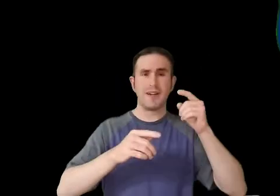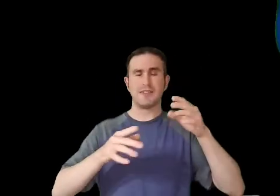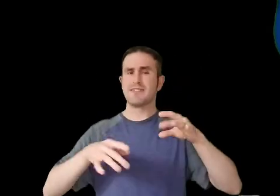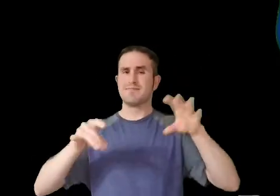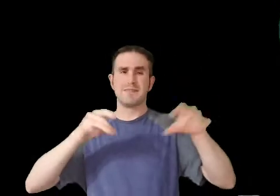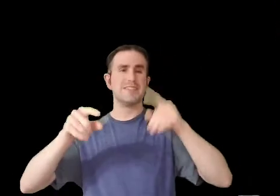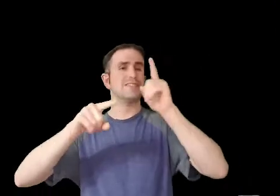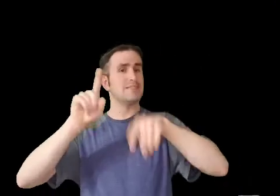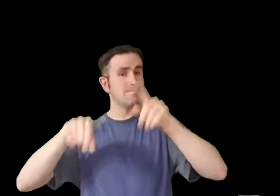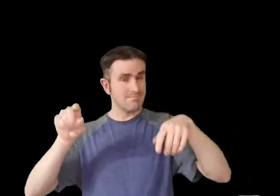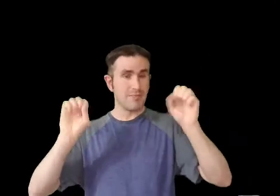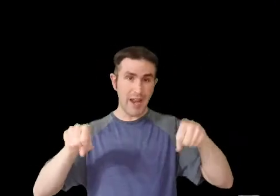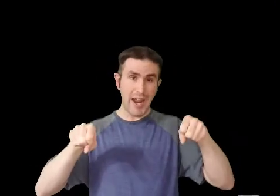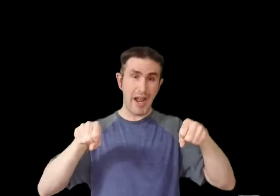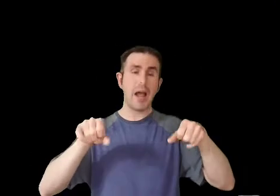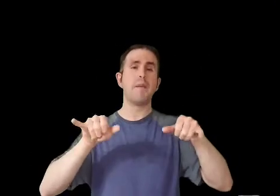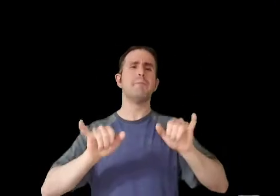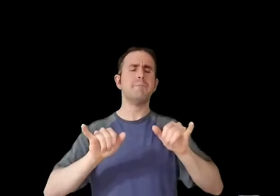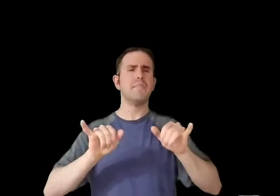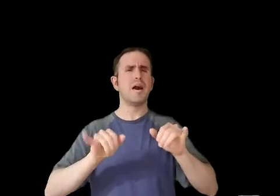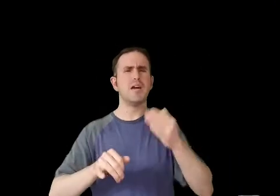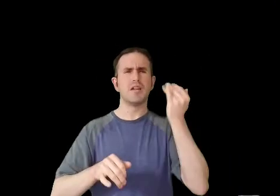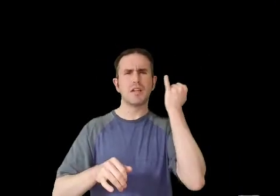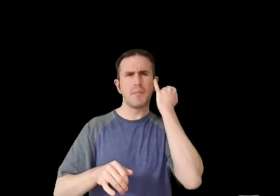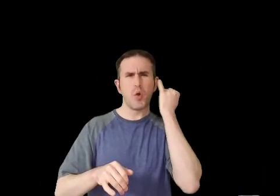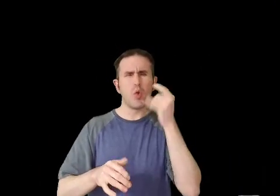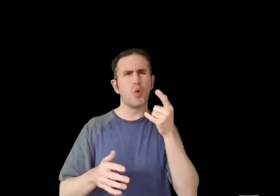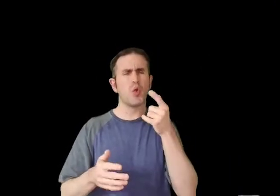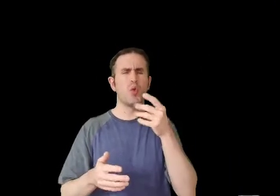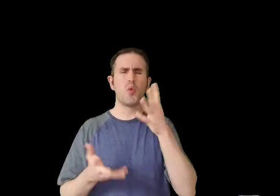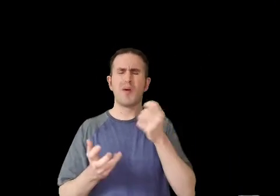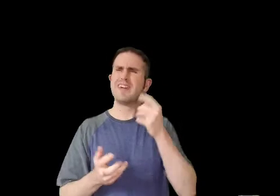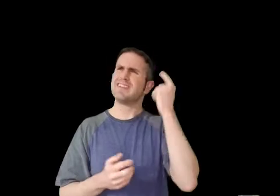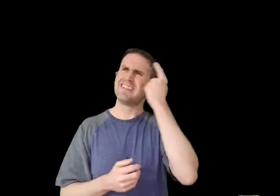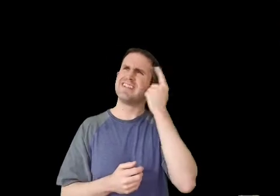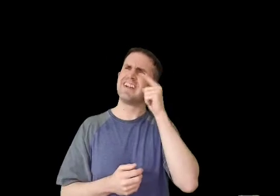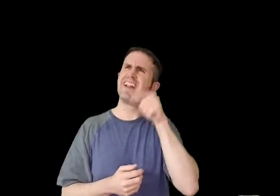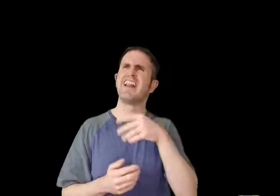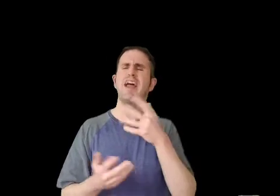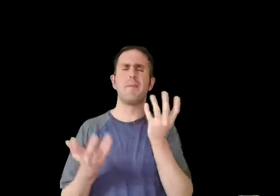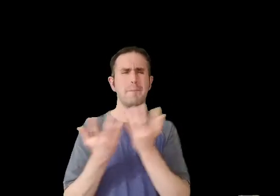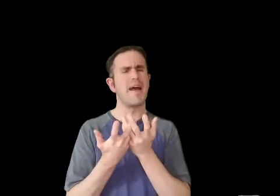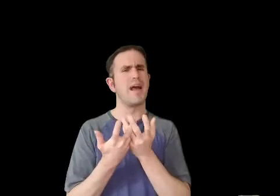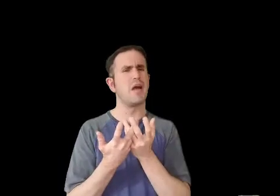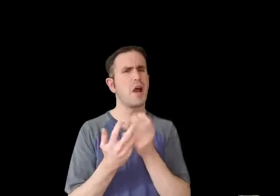But why would a neighboring color palette be used? Let's say you want something that's just